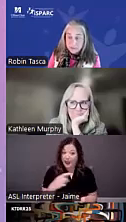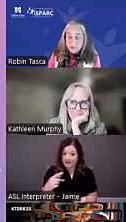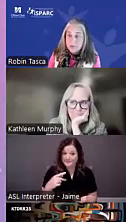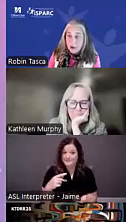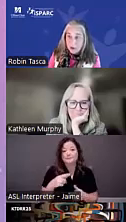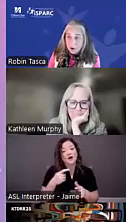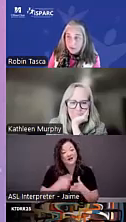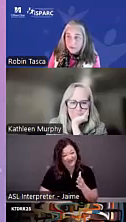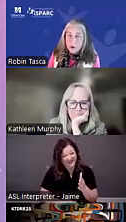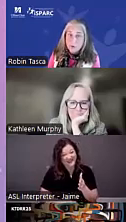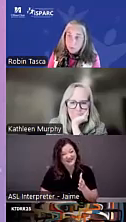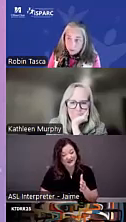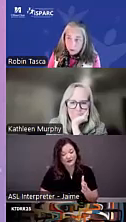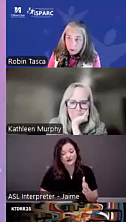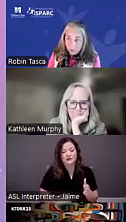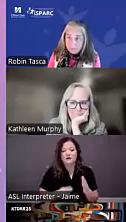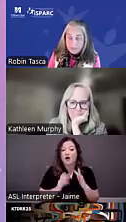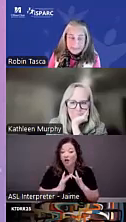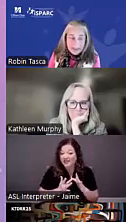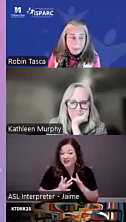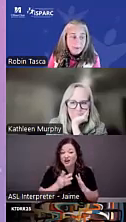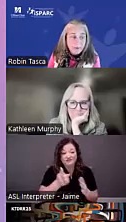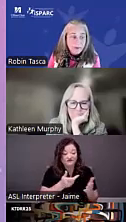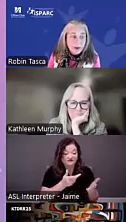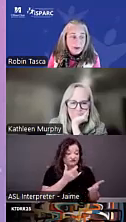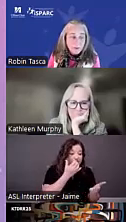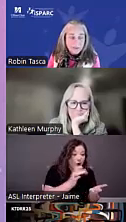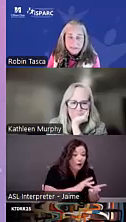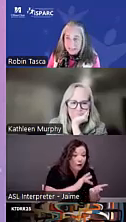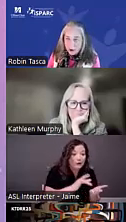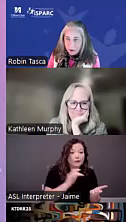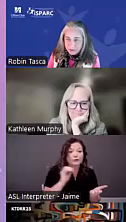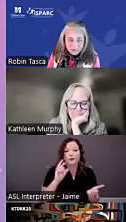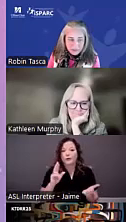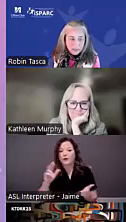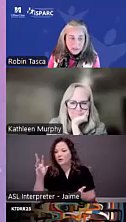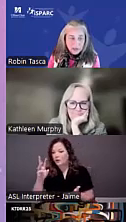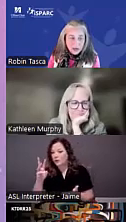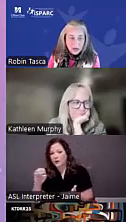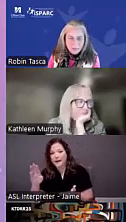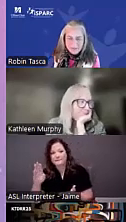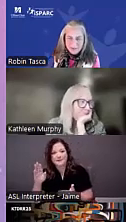that you can use, on the phone or a web-based app. It is a nominal fee.